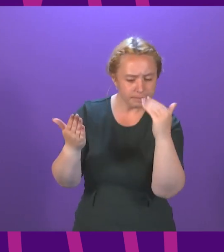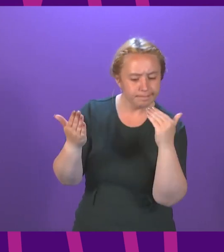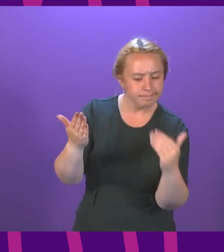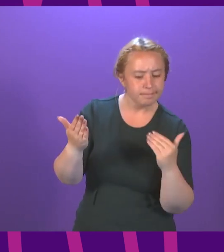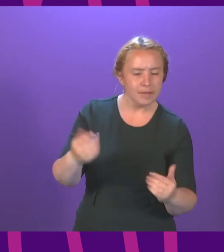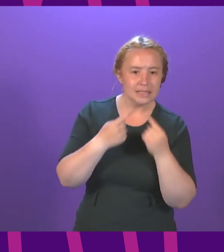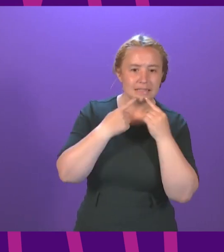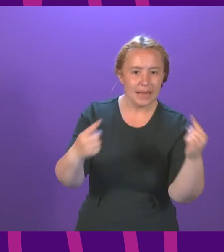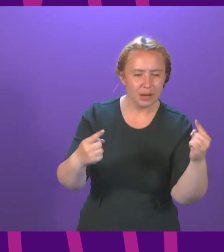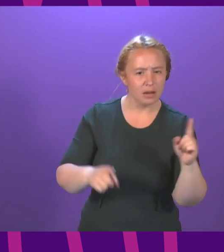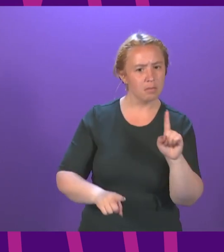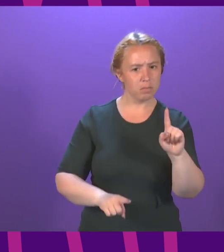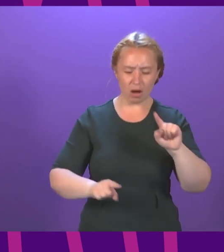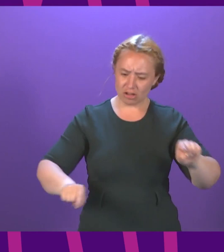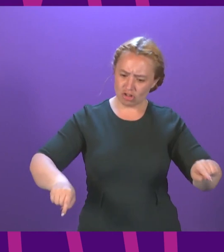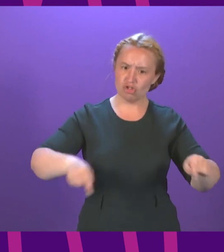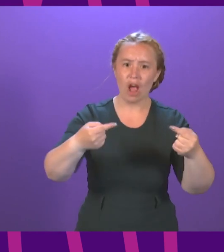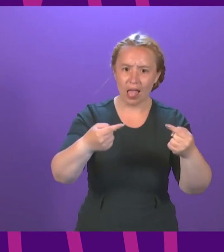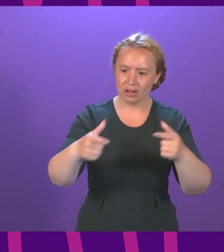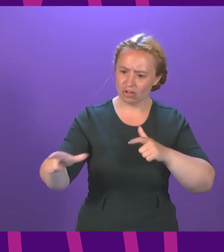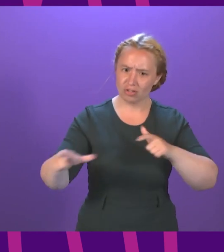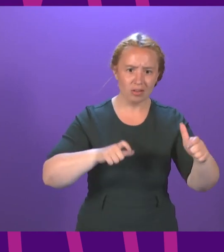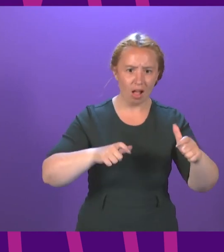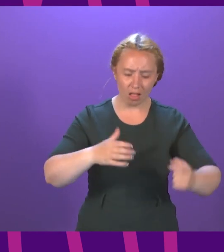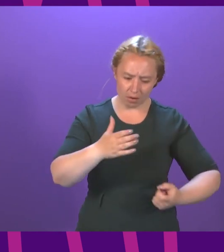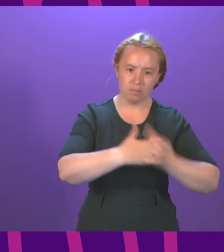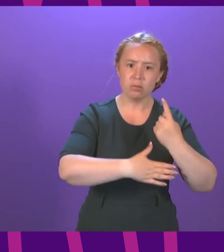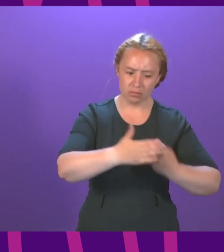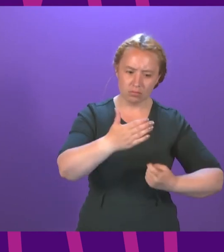the challenges are still piling up for this SNP Government on multiple fronts.